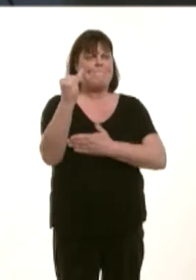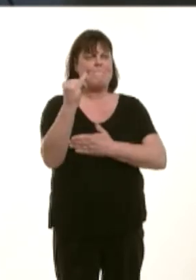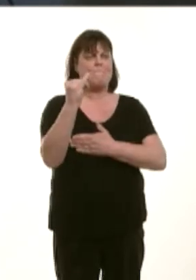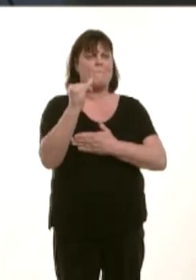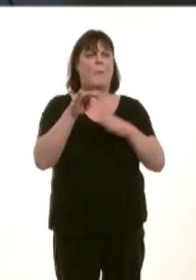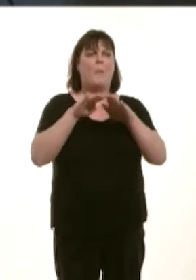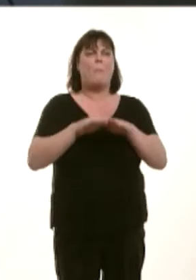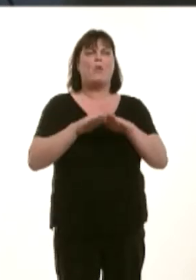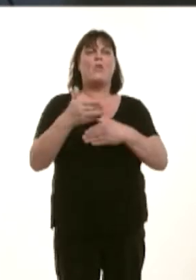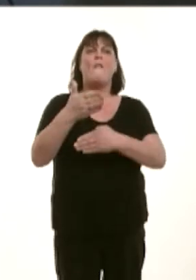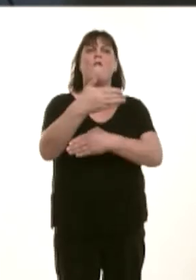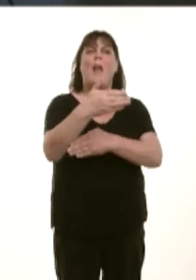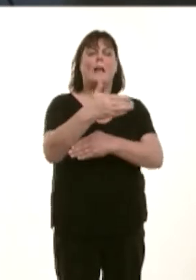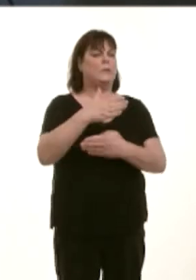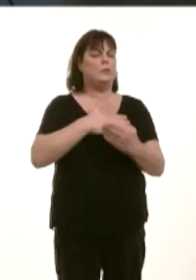licences, and 6,000 people have now signed that petition.